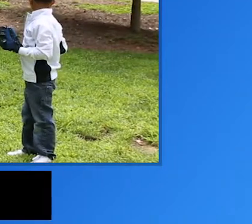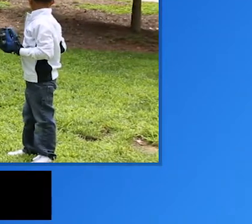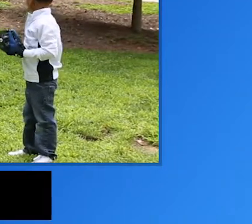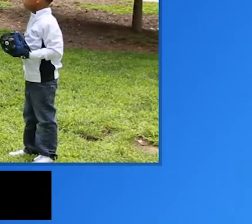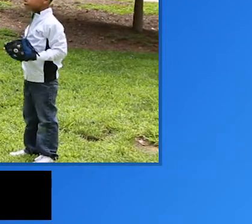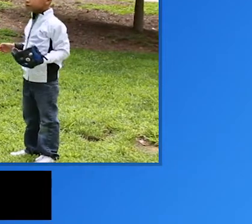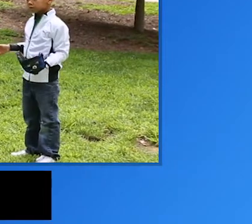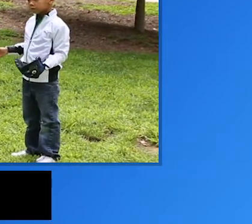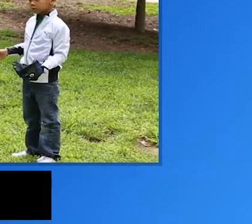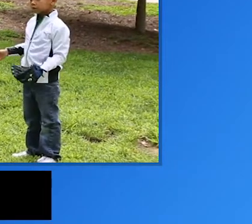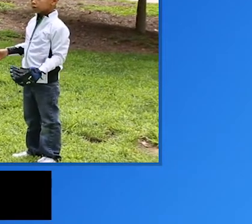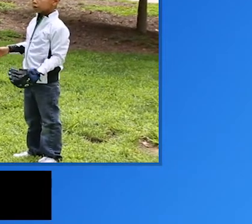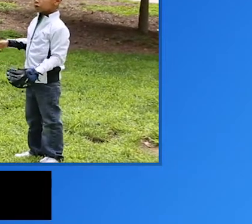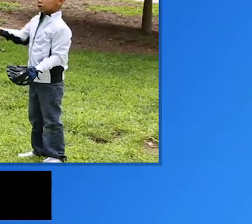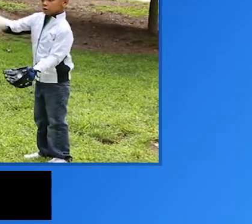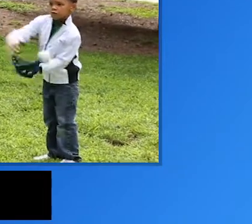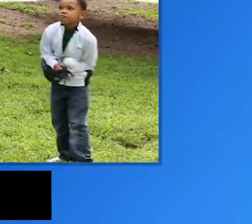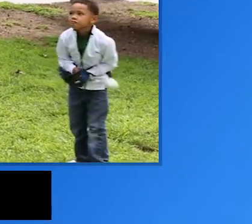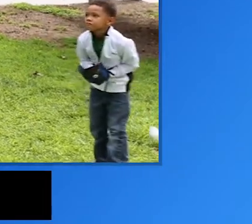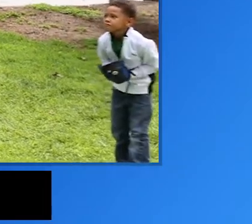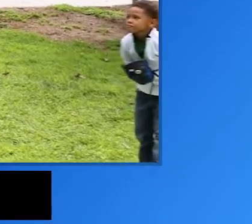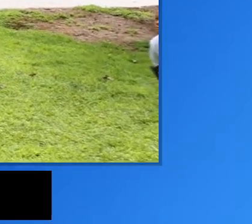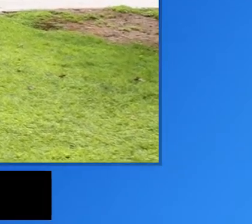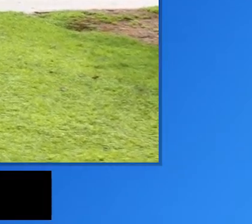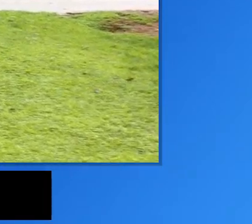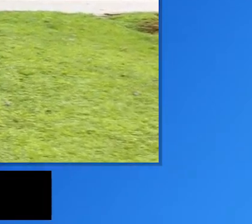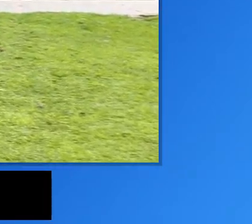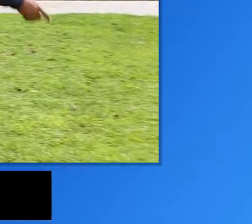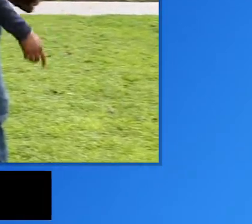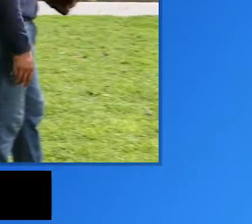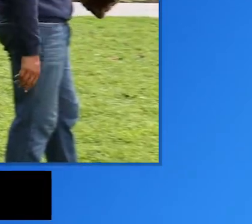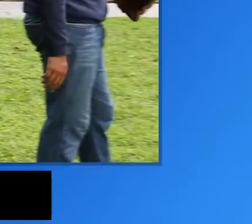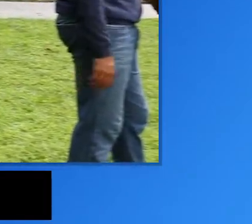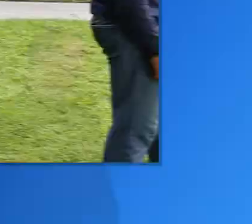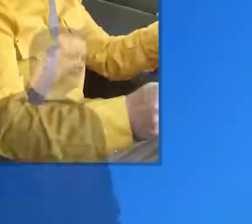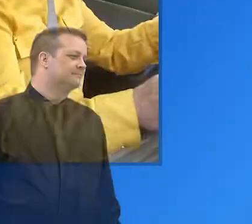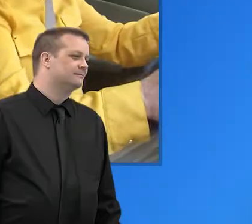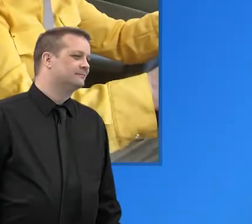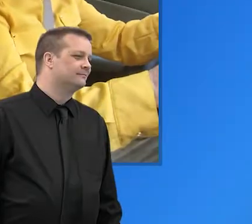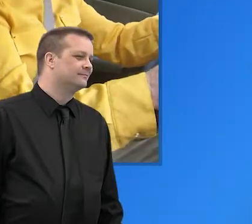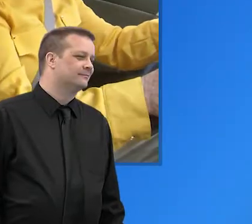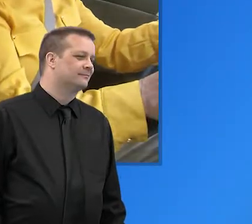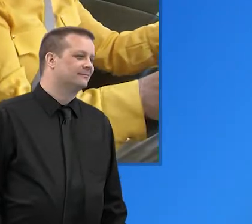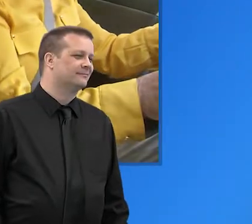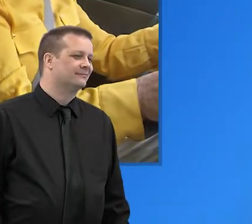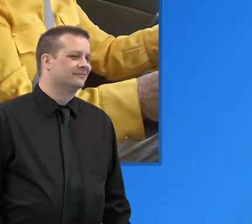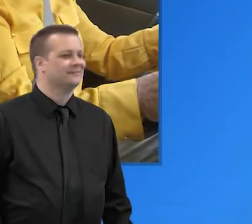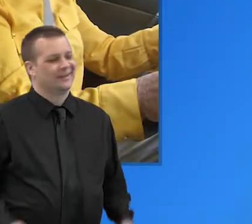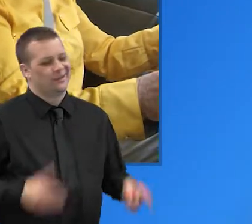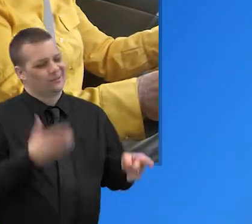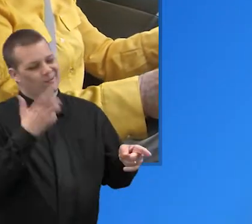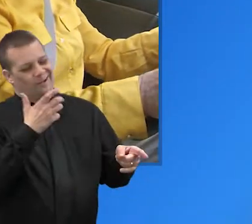Now here you go, buddy. Look at me. Here's the ball coming...almost. Get it, that's good though, you're getting close. Look at that.